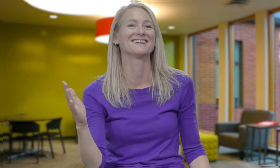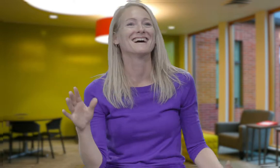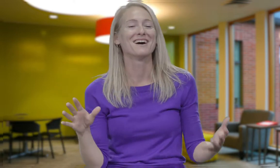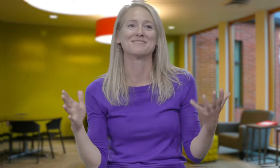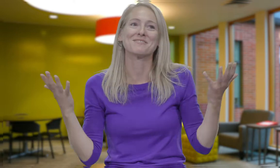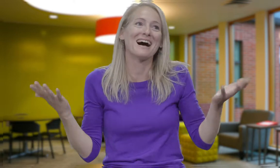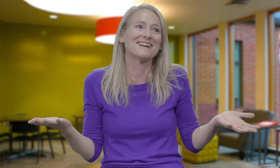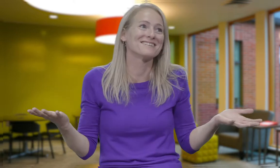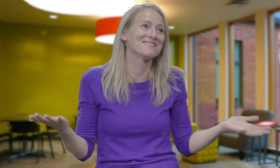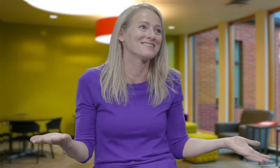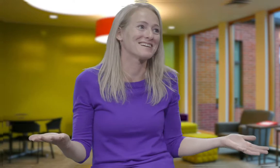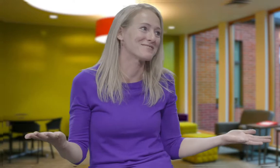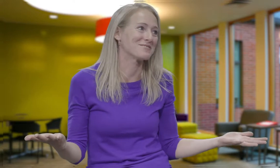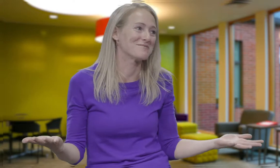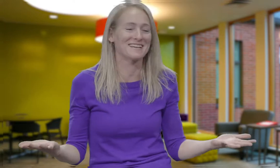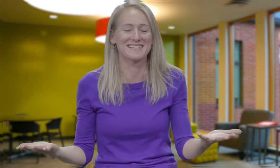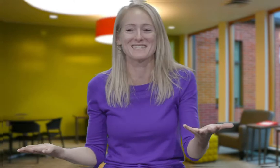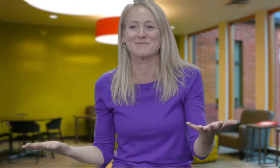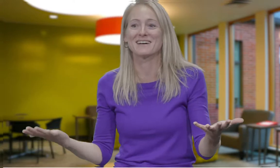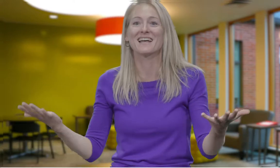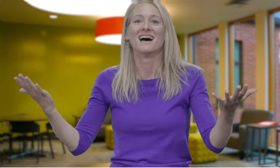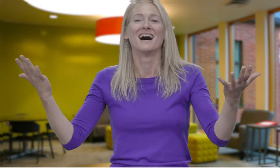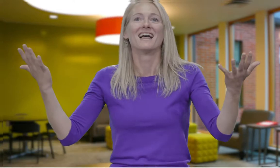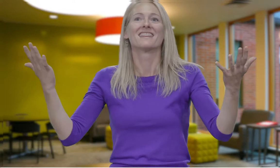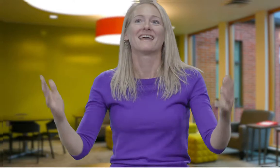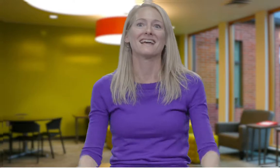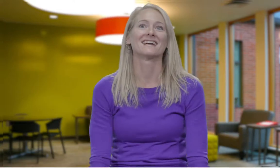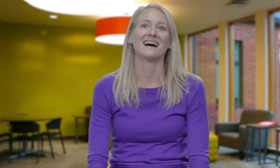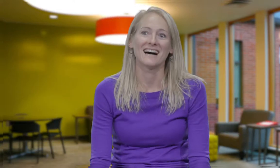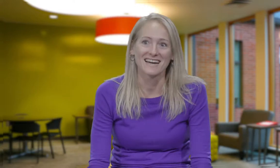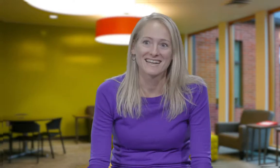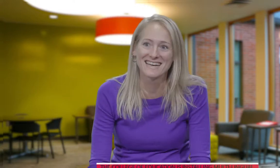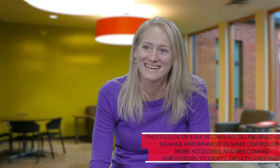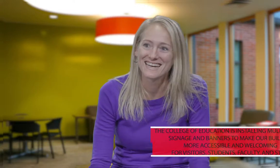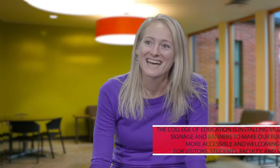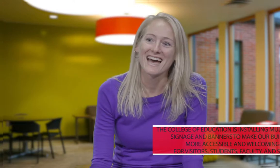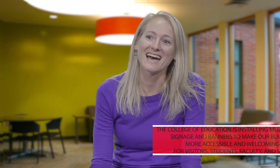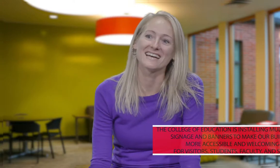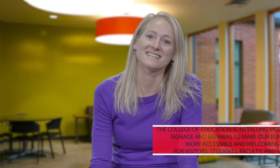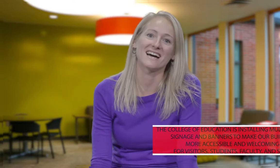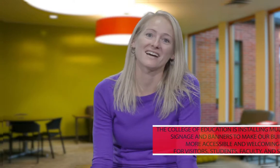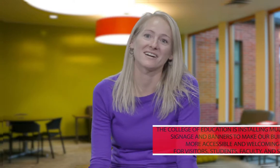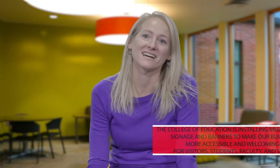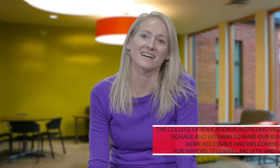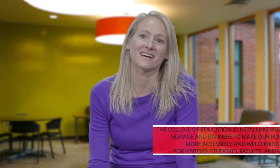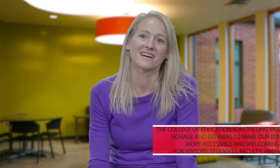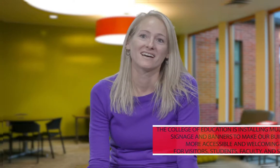this, but thank God!" And that is one of the probably turning points